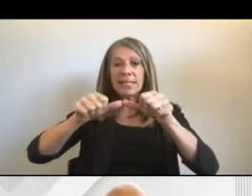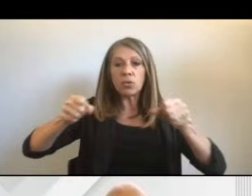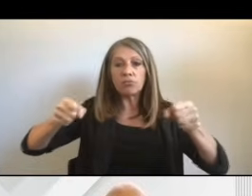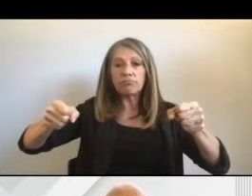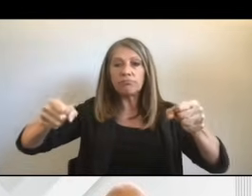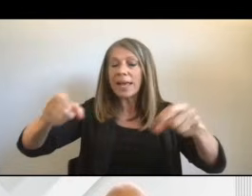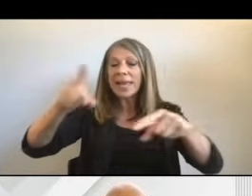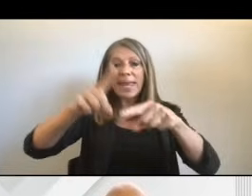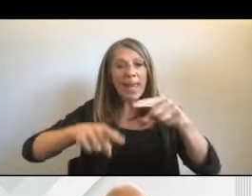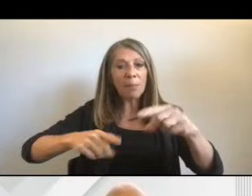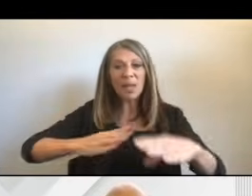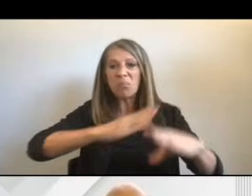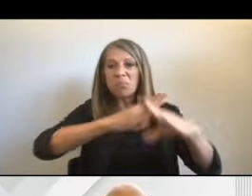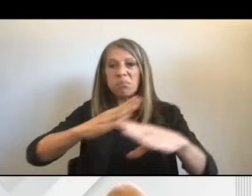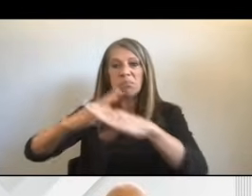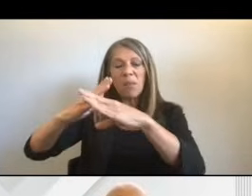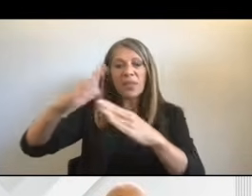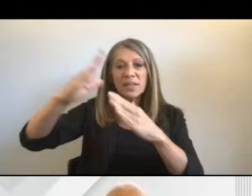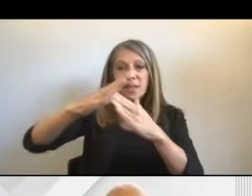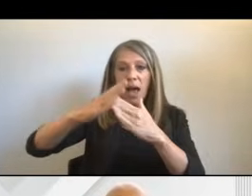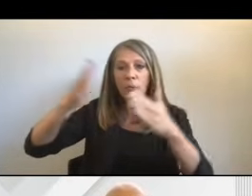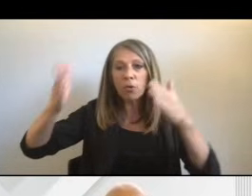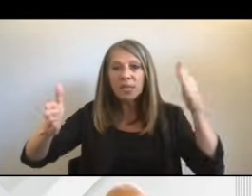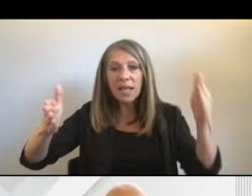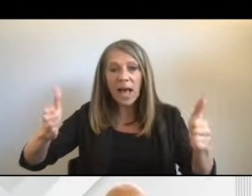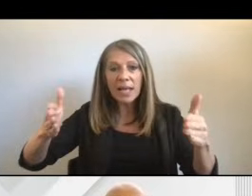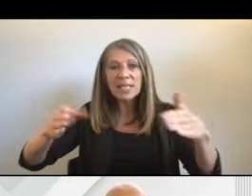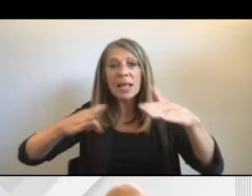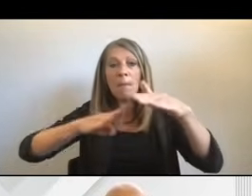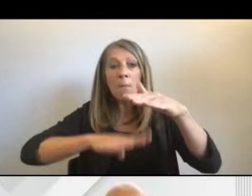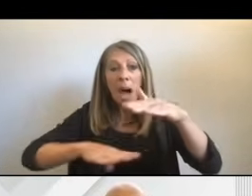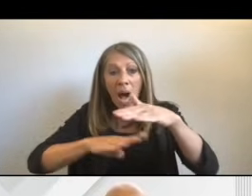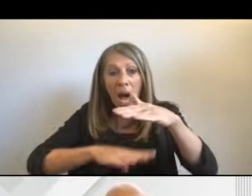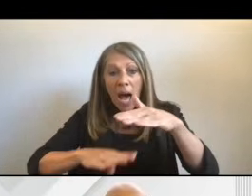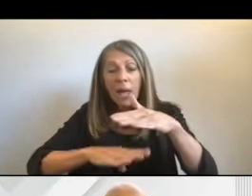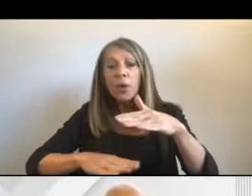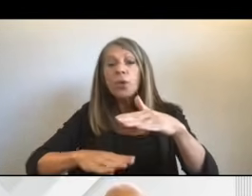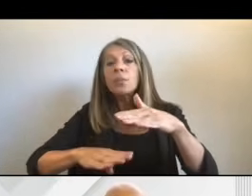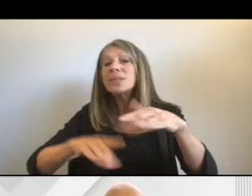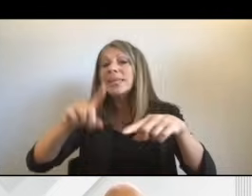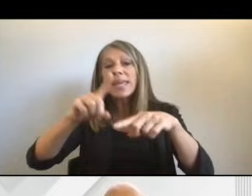obstructed along the tops or sides; the bottoms of handrail gripping surfaces cannot be